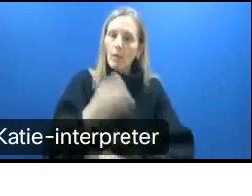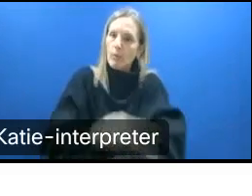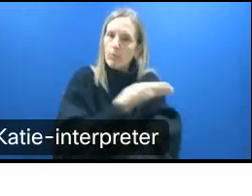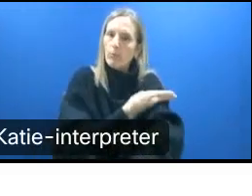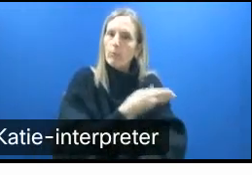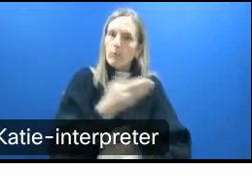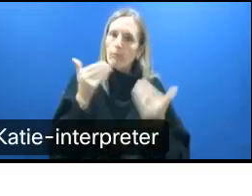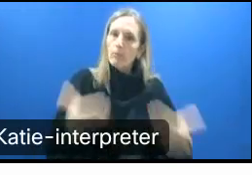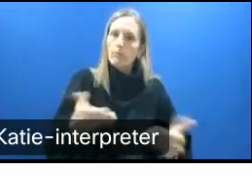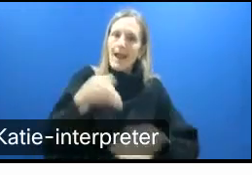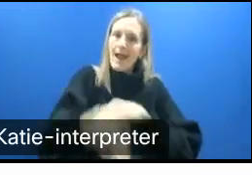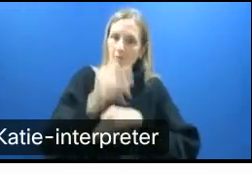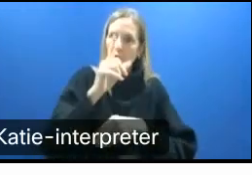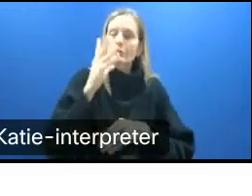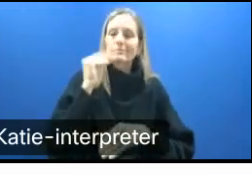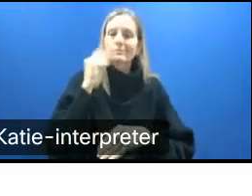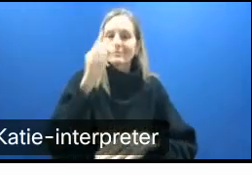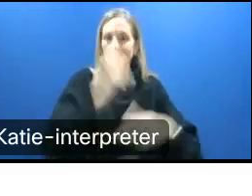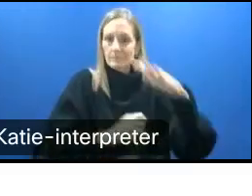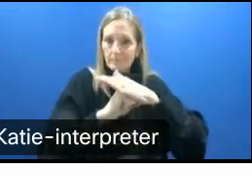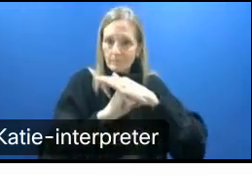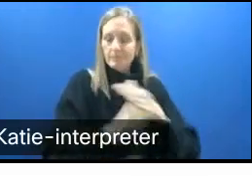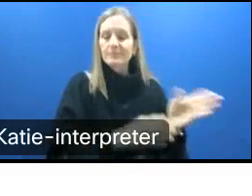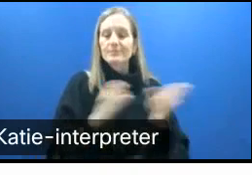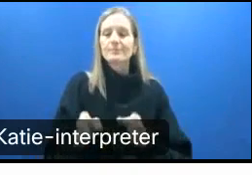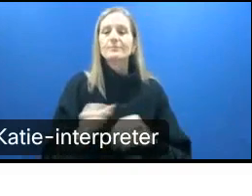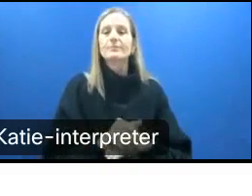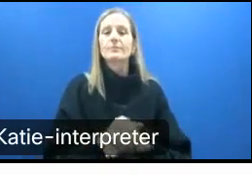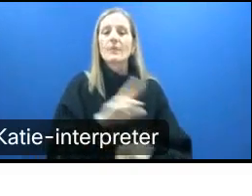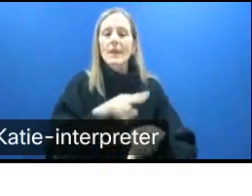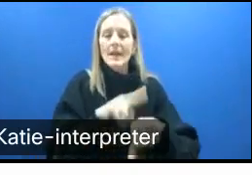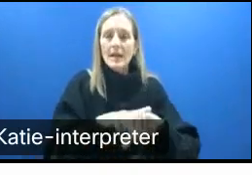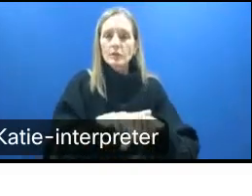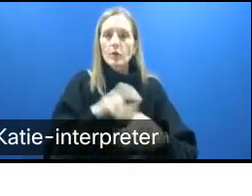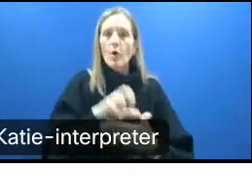Kings has also been granted provisional membership in the National abortion Federation.